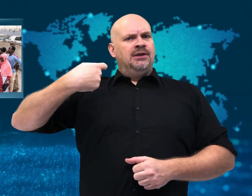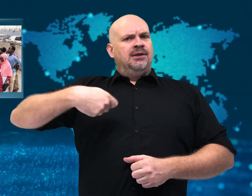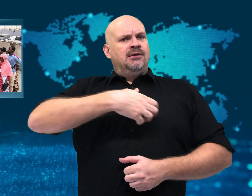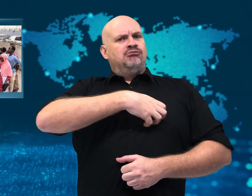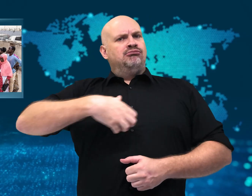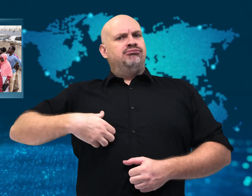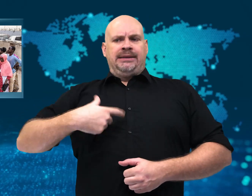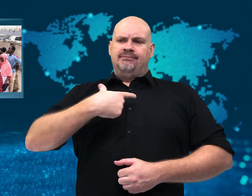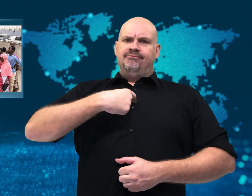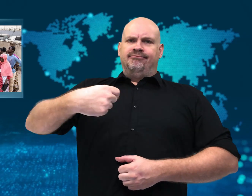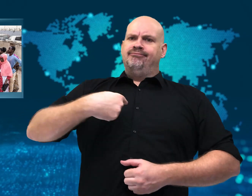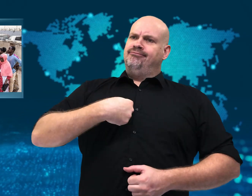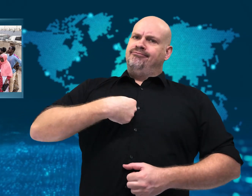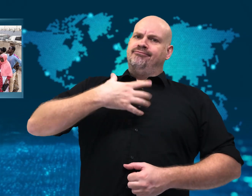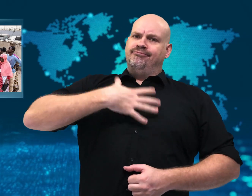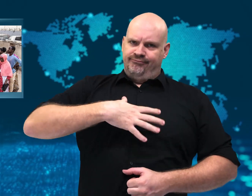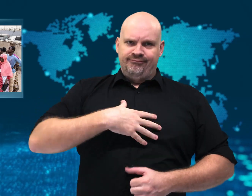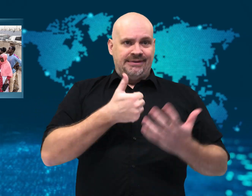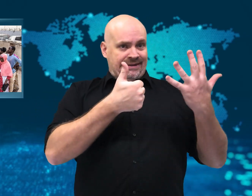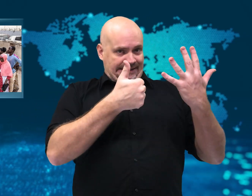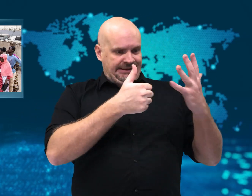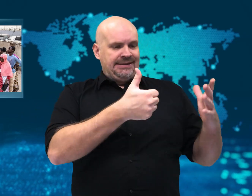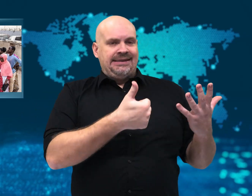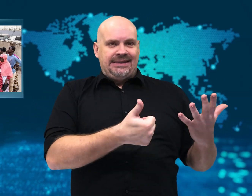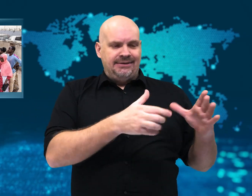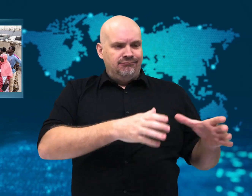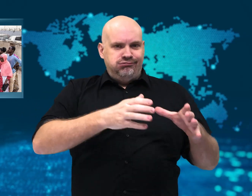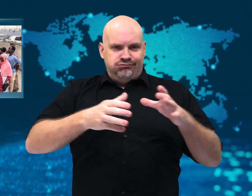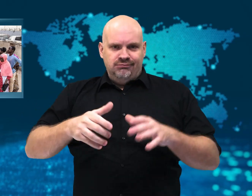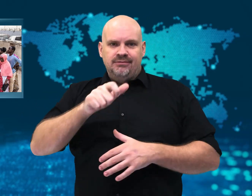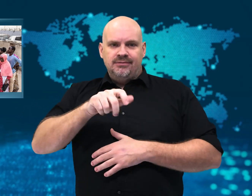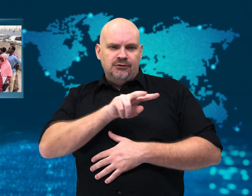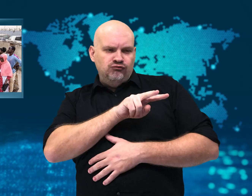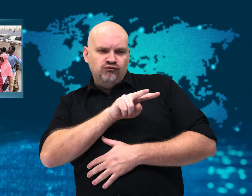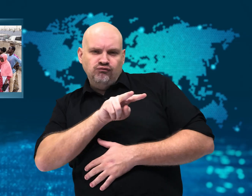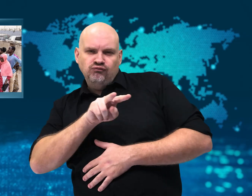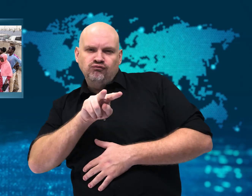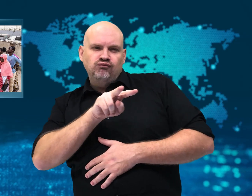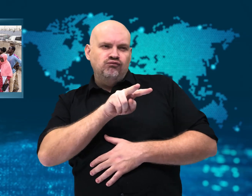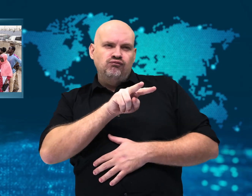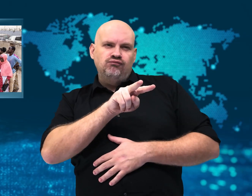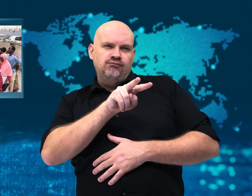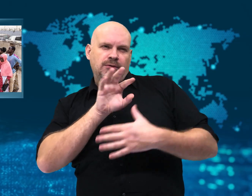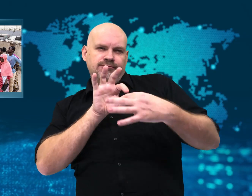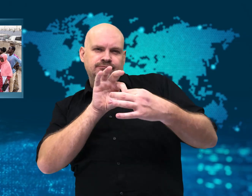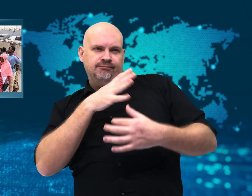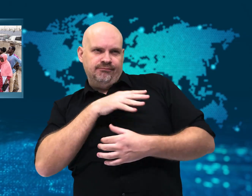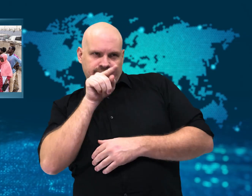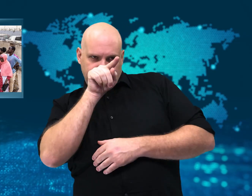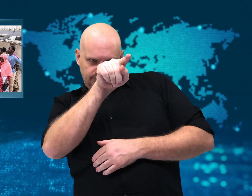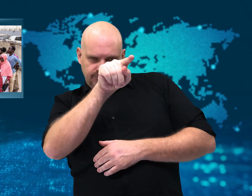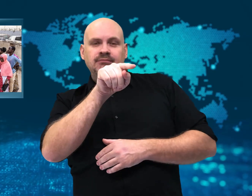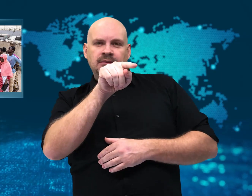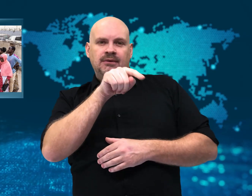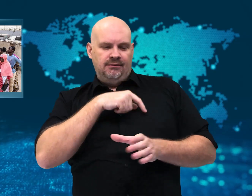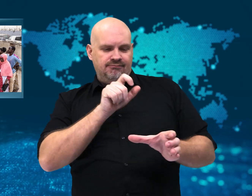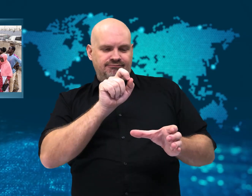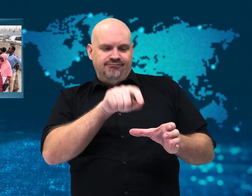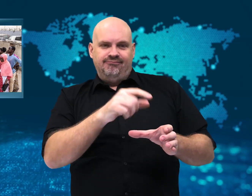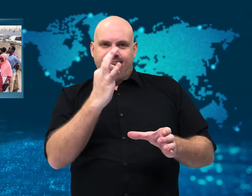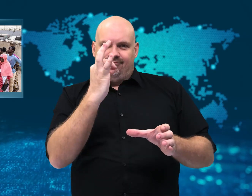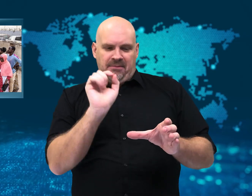There were six different bins to represent six candidates including